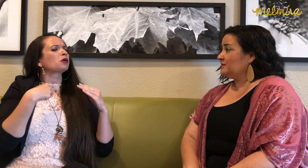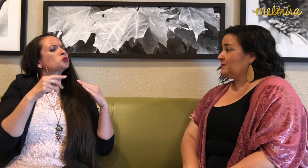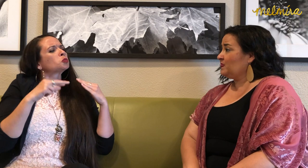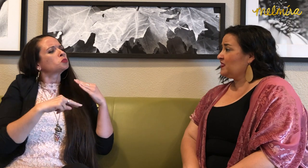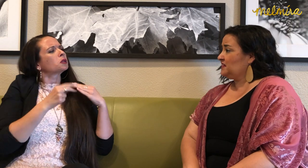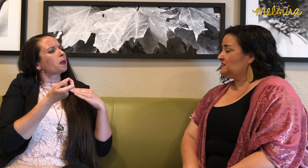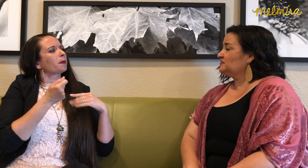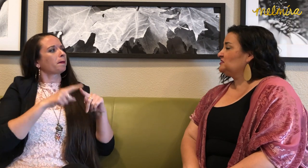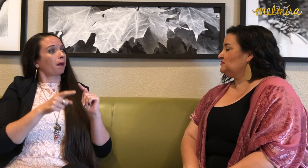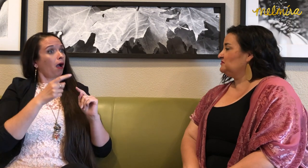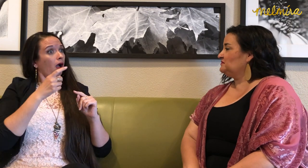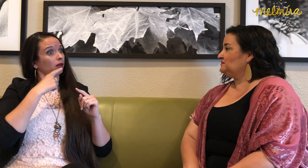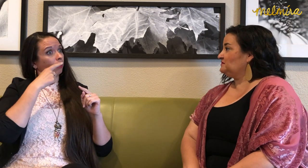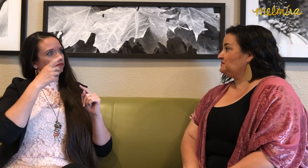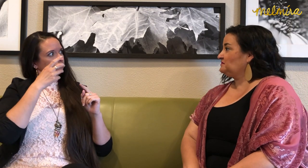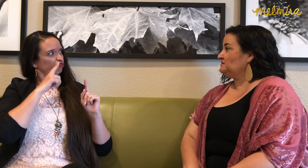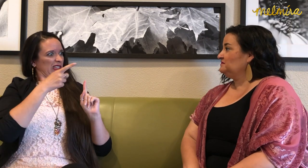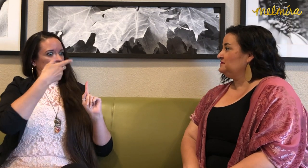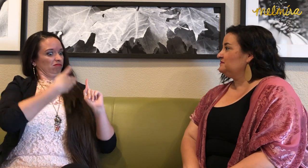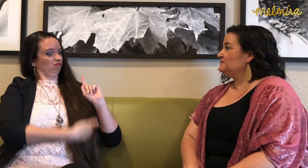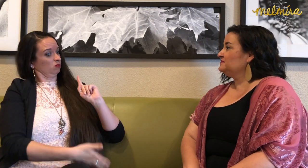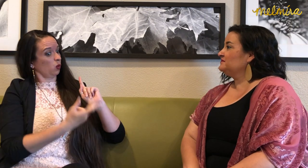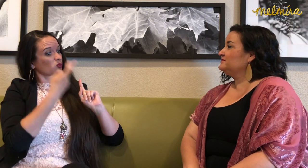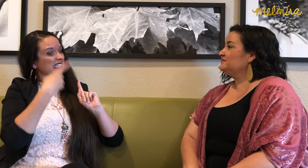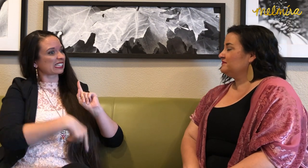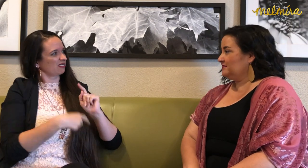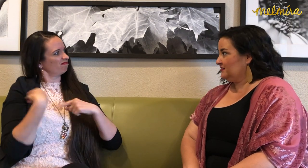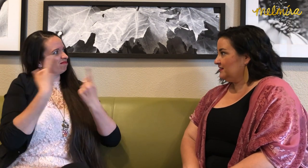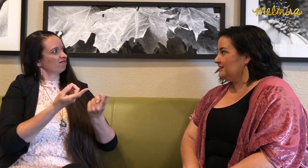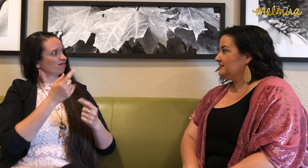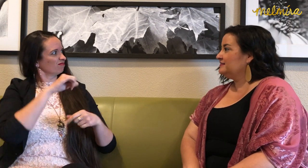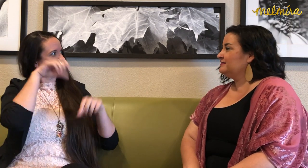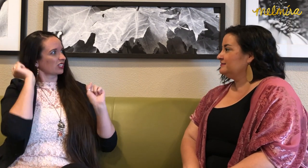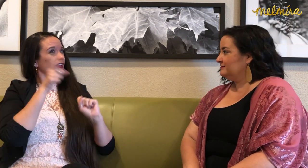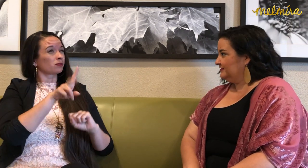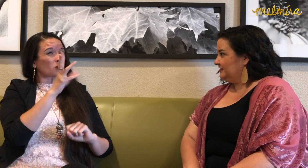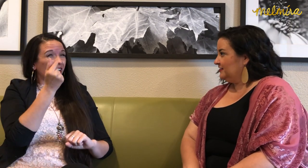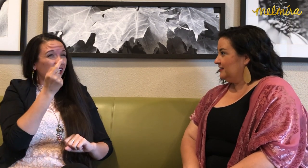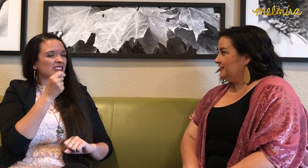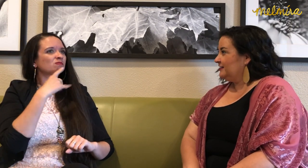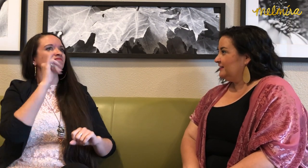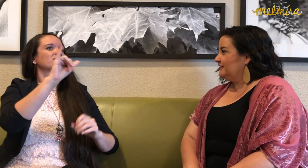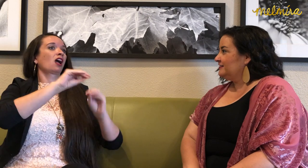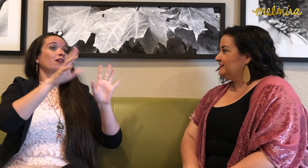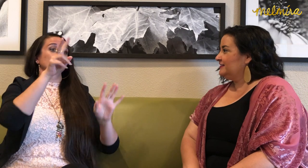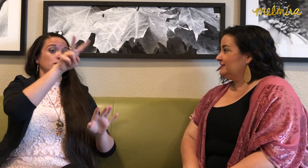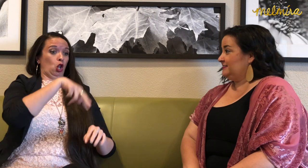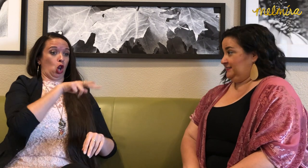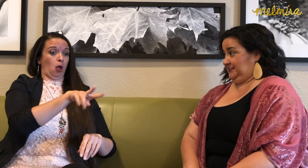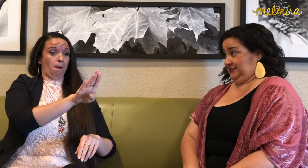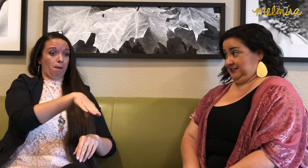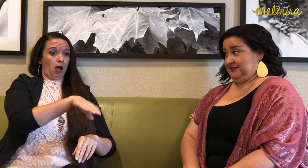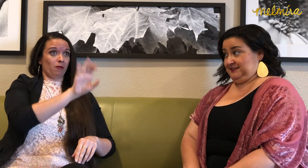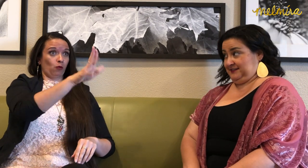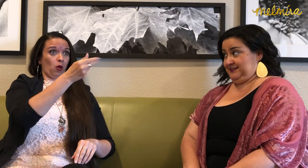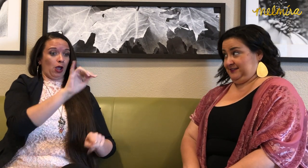and I said that I do trim a little bit sometimes but what you see has been growing ever since I shaved. My friend was like, obviously